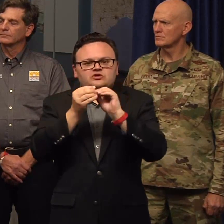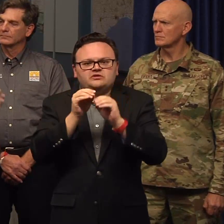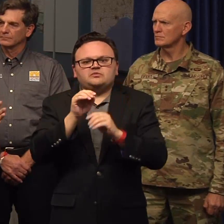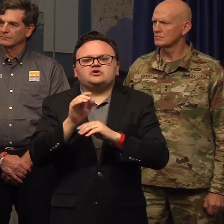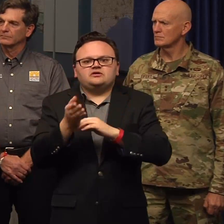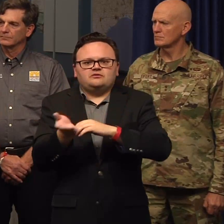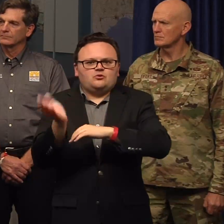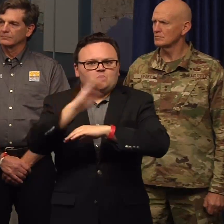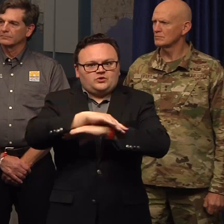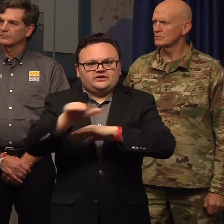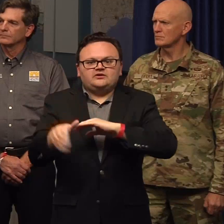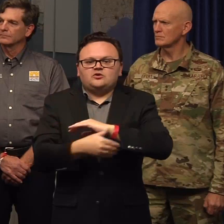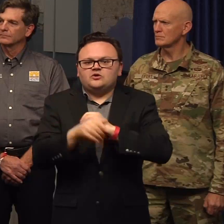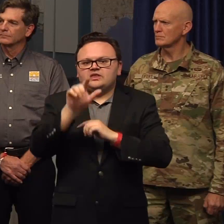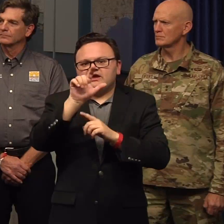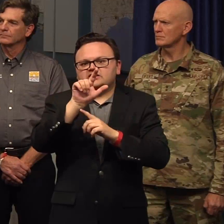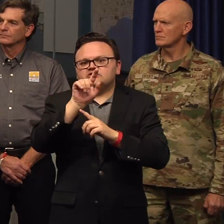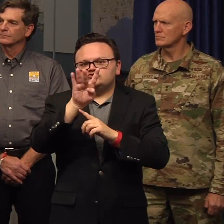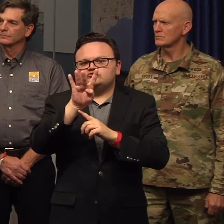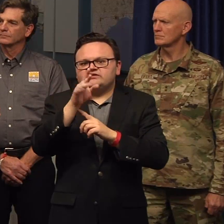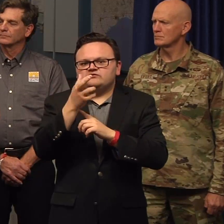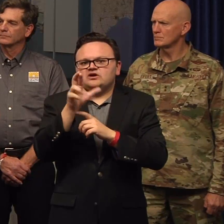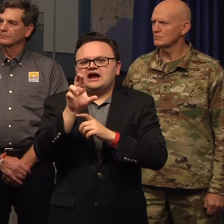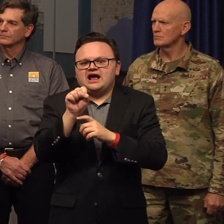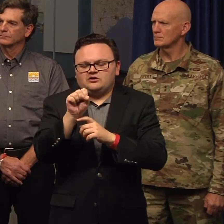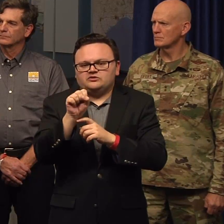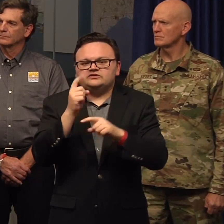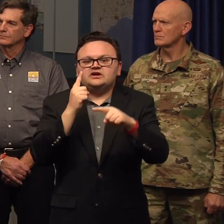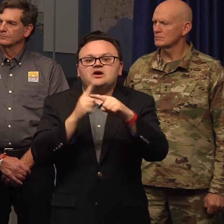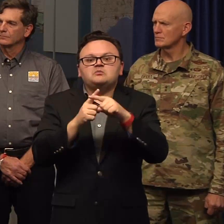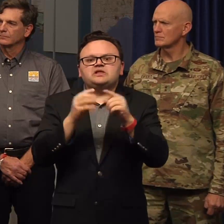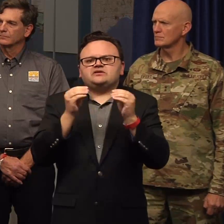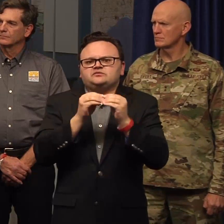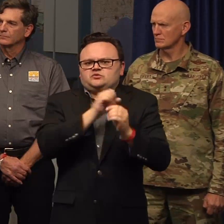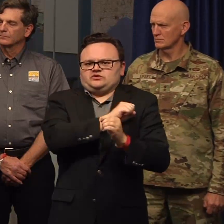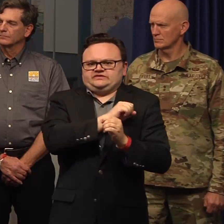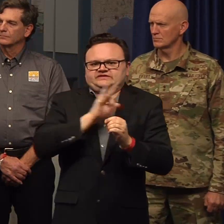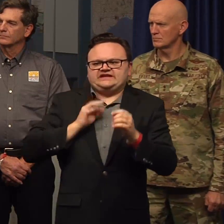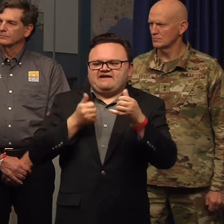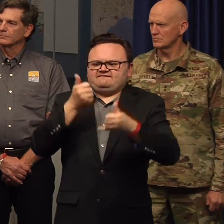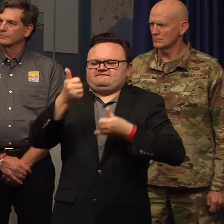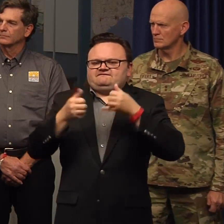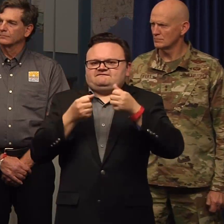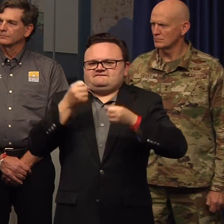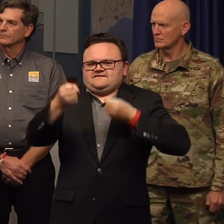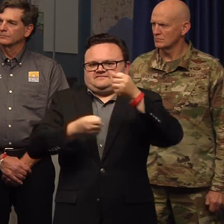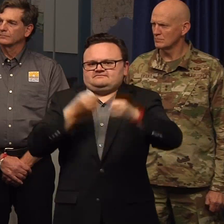OPEN FROM EIGHT UNTIL FIVE AND THAT WASN'T OBVIOUSLY ACCEPTABLE TO ME SO I HAD A DOCTOR RIVKEES DO 24 HOURS BUT